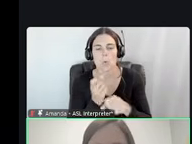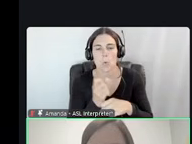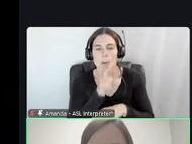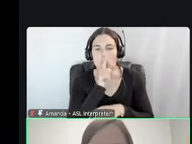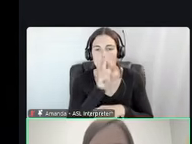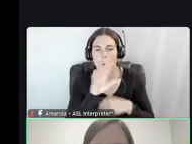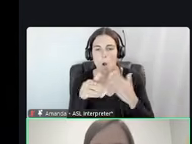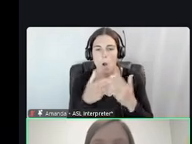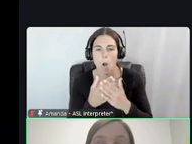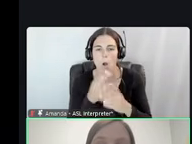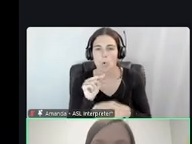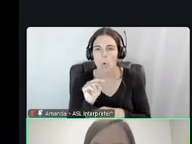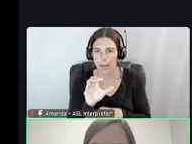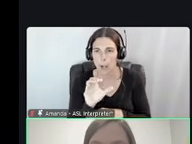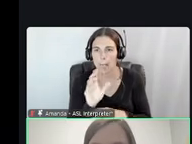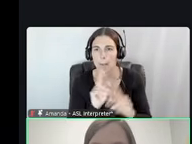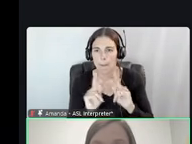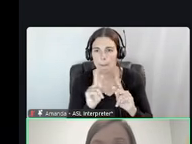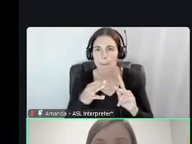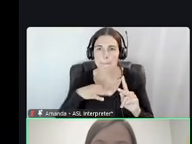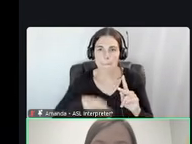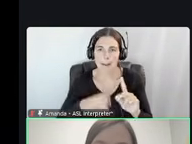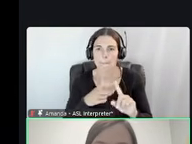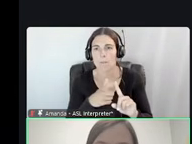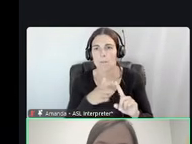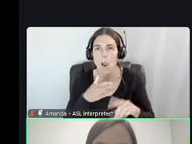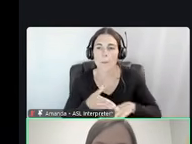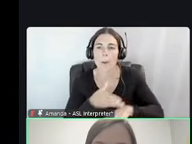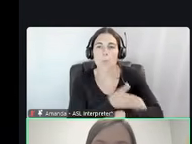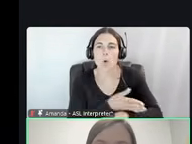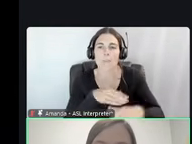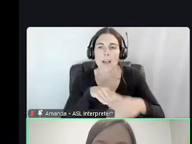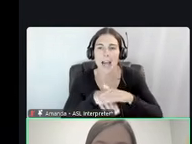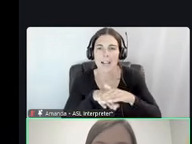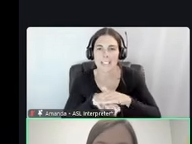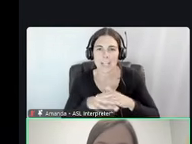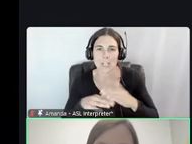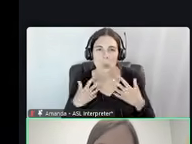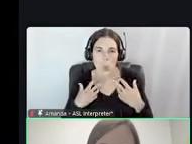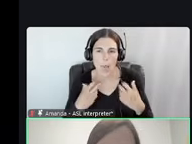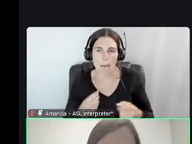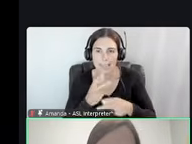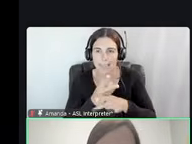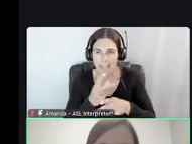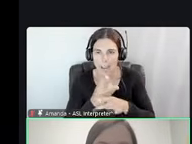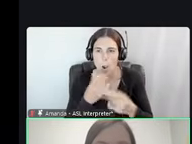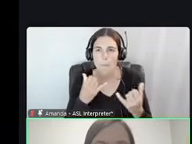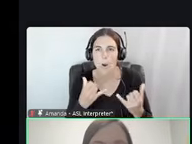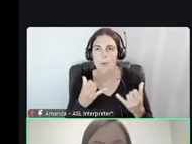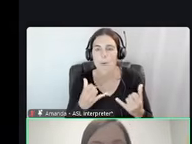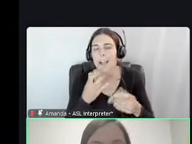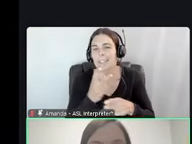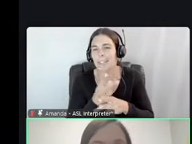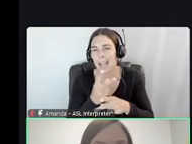North Carolinian benefits from improved access to health care and modernized care delivery. Um as